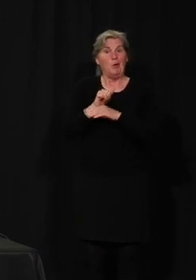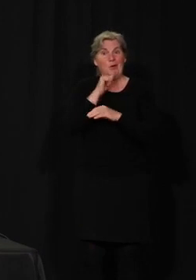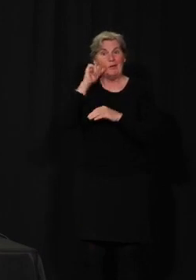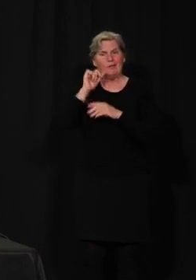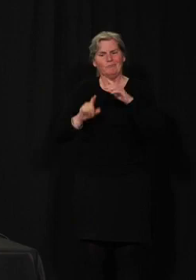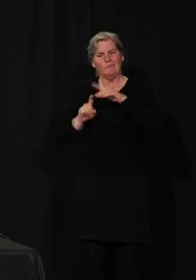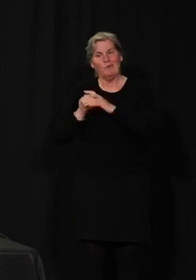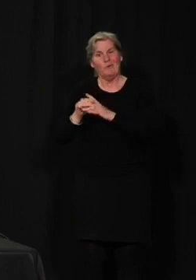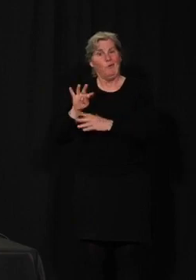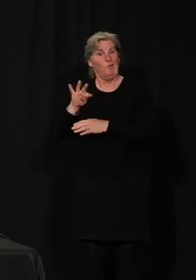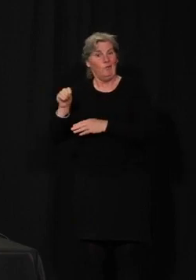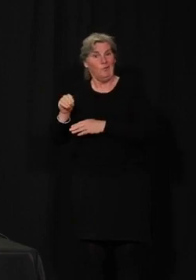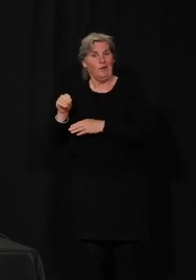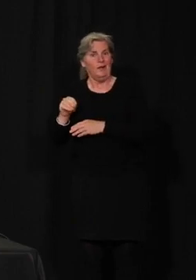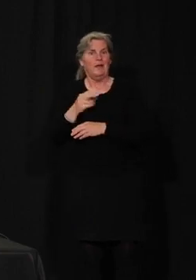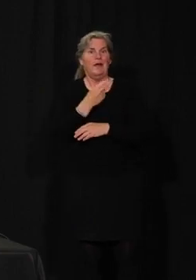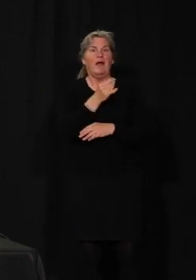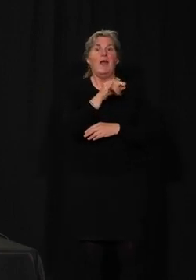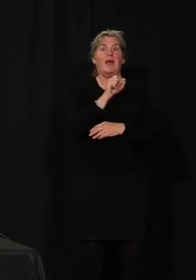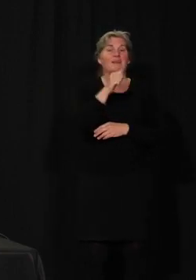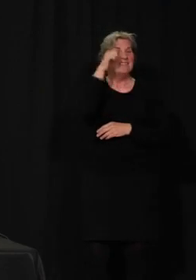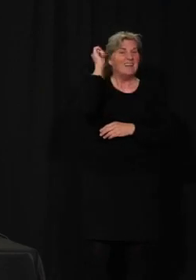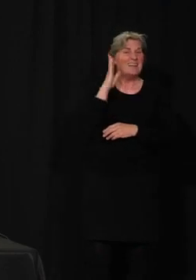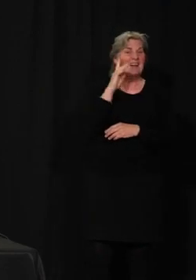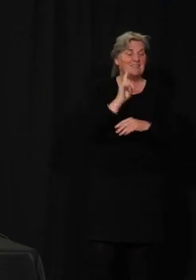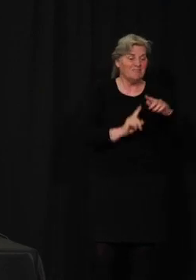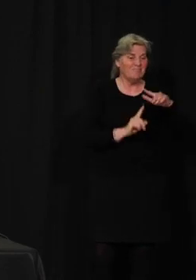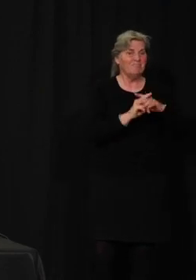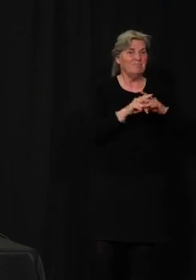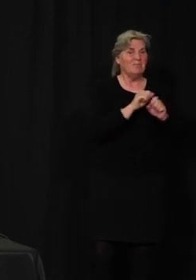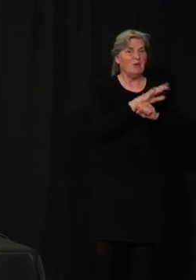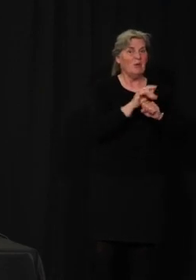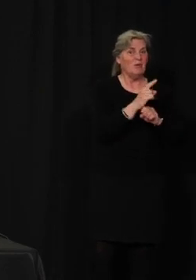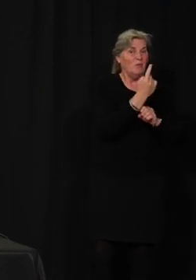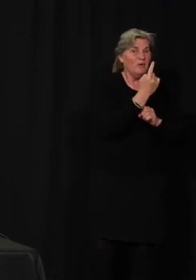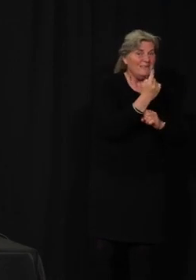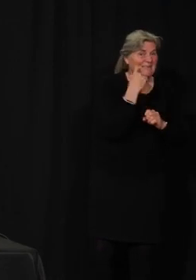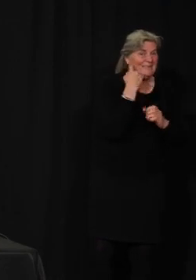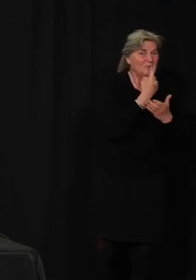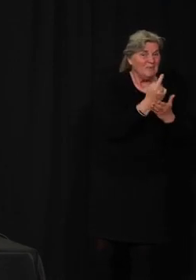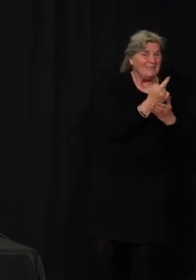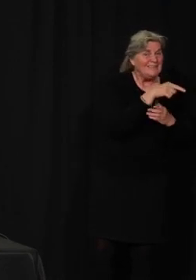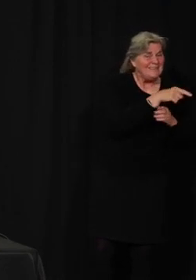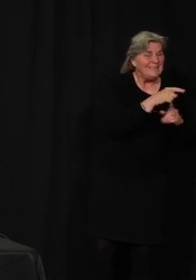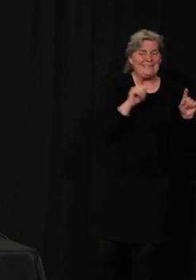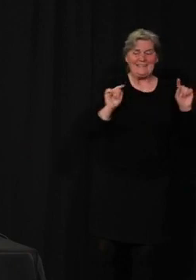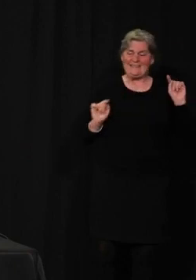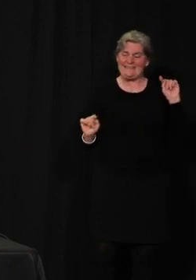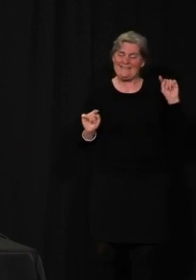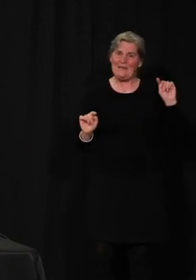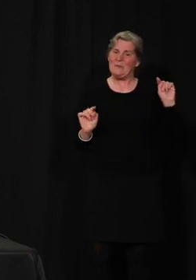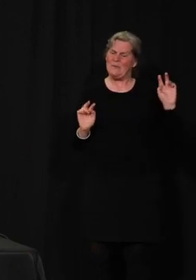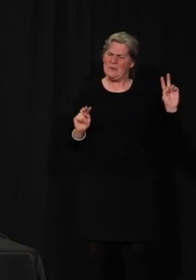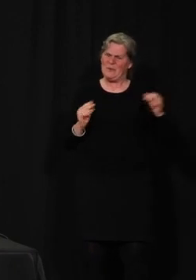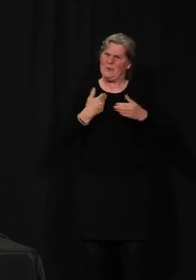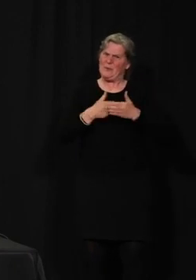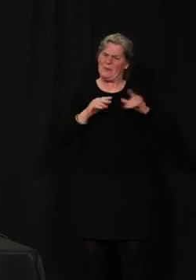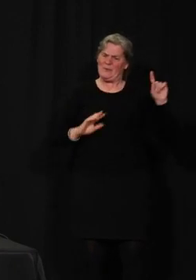Haynes, Alaska reported its firt case this week. In order to ensure that we can continue to protect Yukoners frm